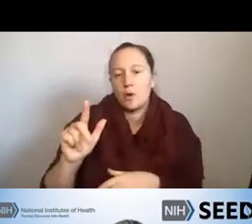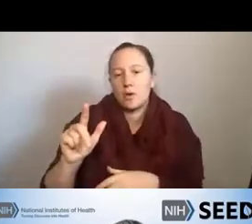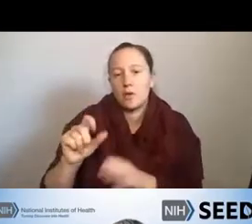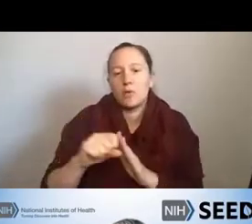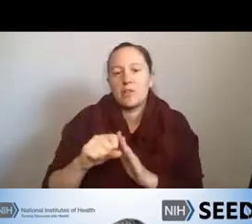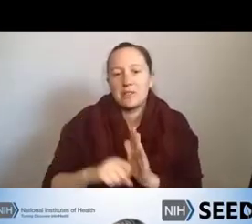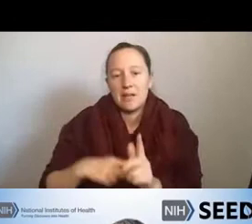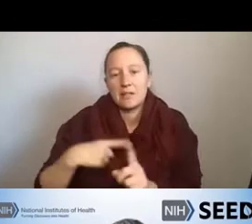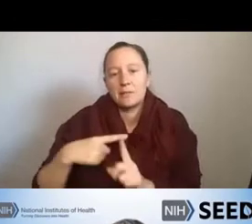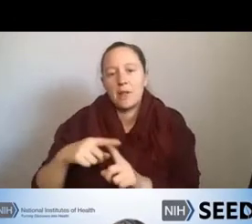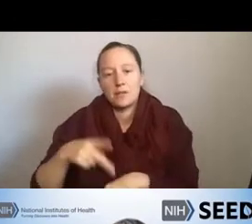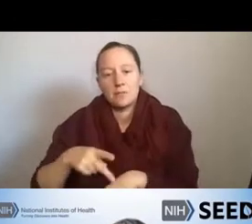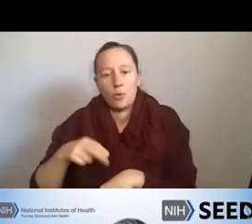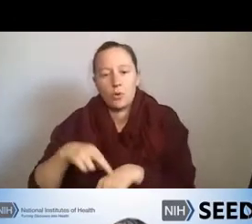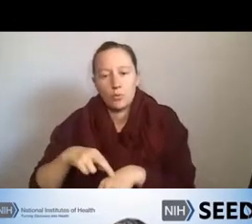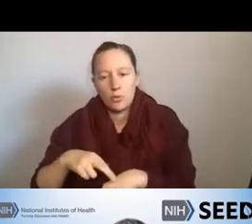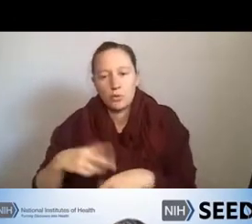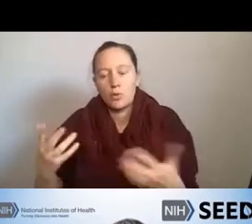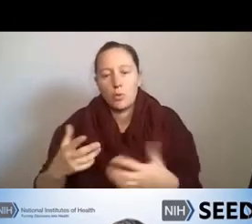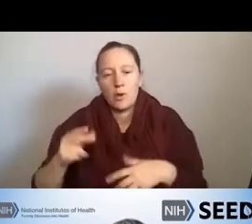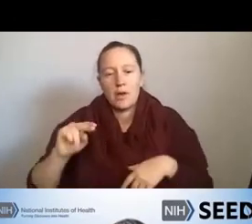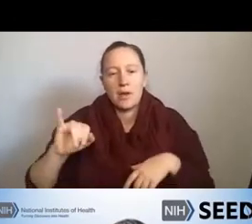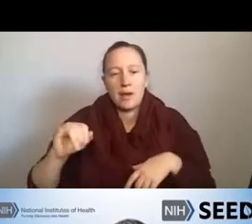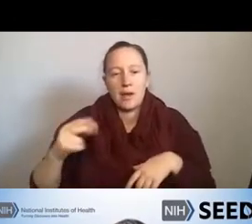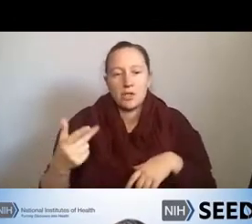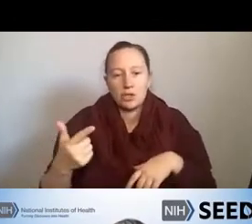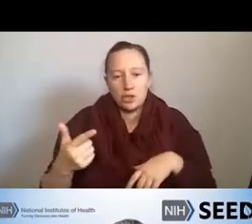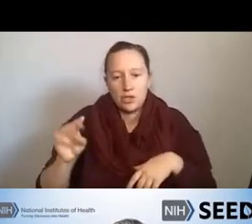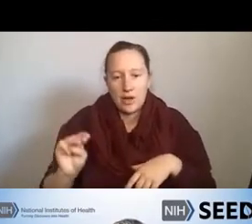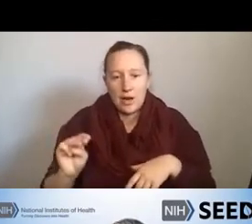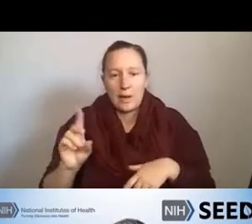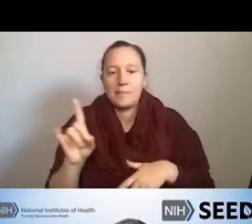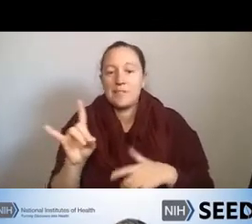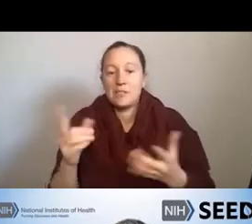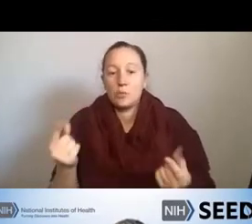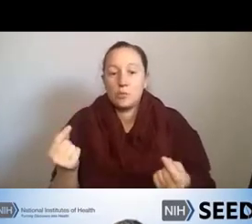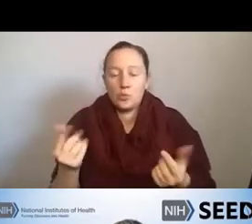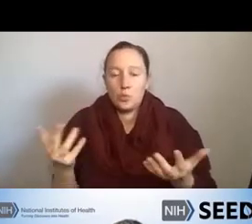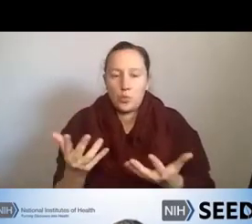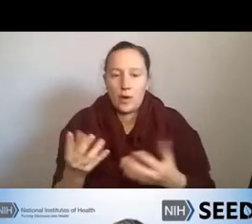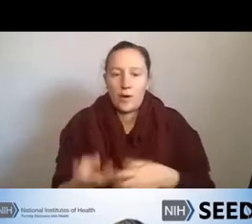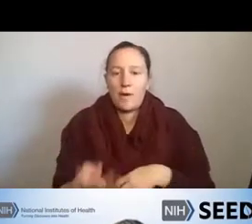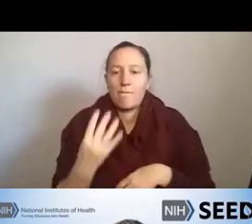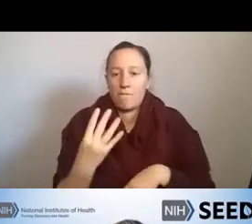And so what NIGMS did was create these four regional technology